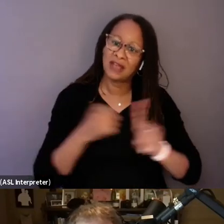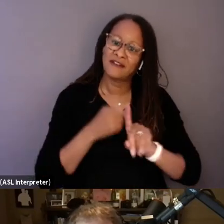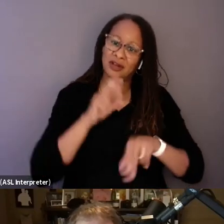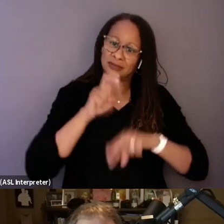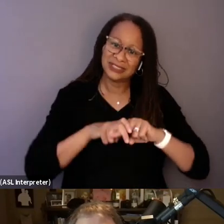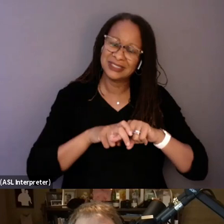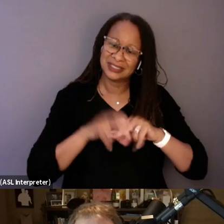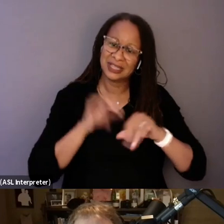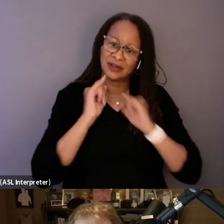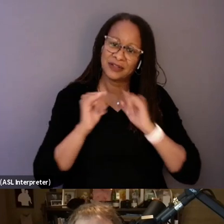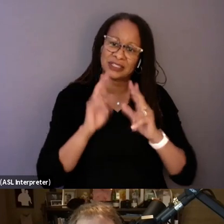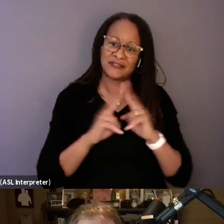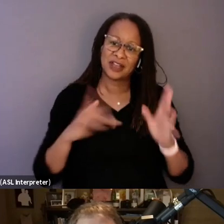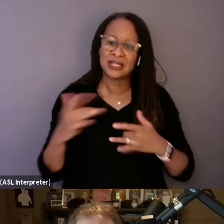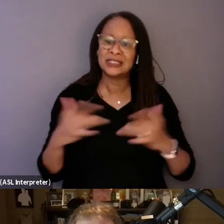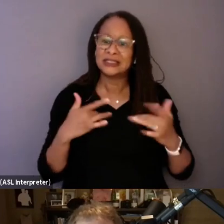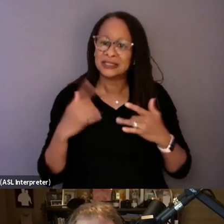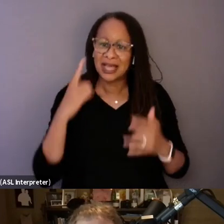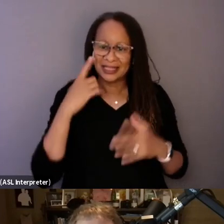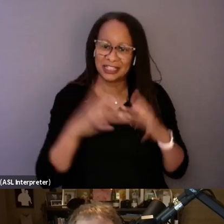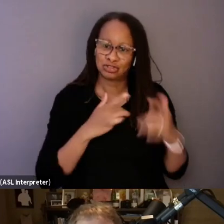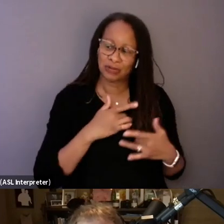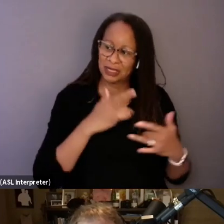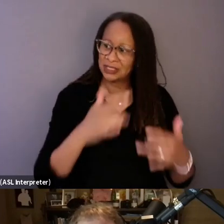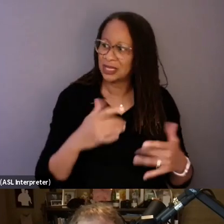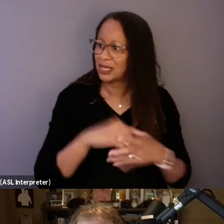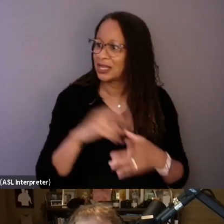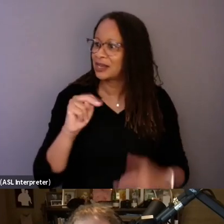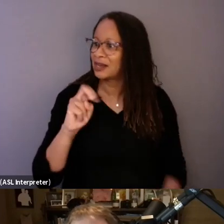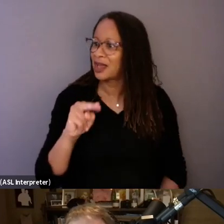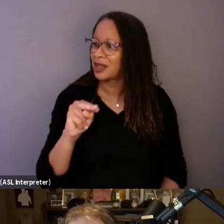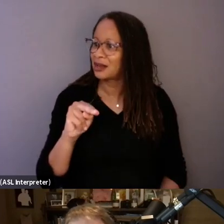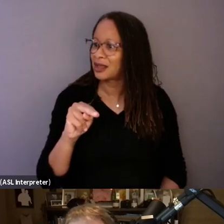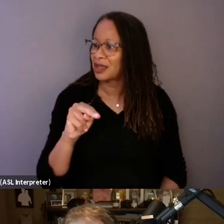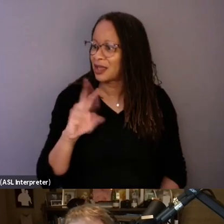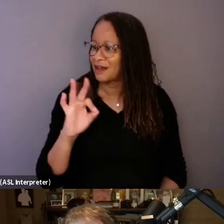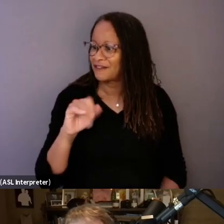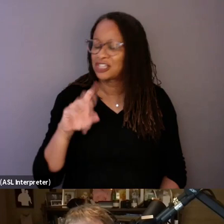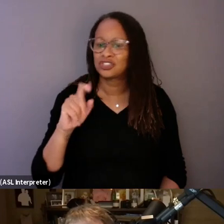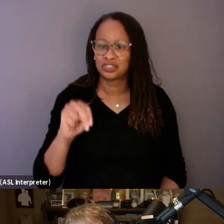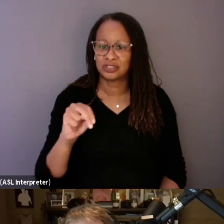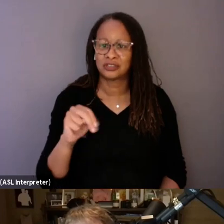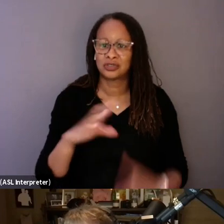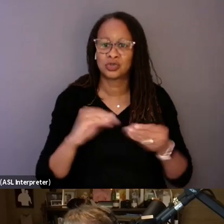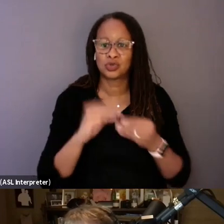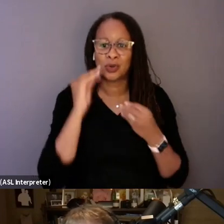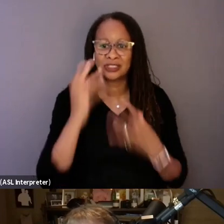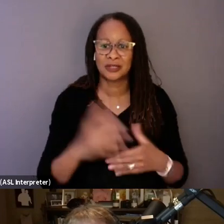It's an exciting, I think trend in non-fiction storytelling. It is. It absolutely is. Judy, I want to make sure we were clear.